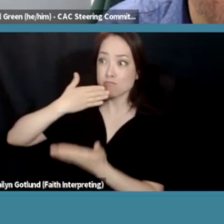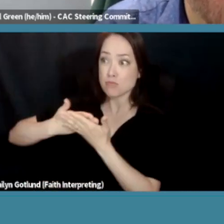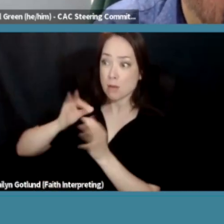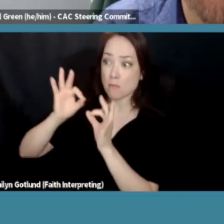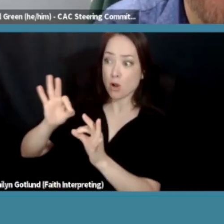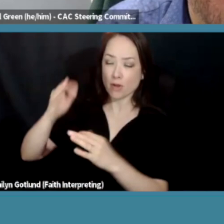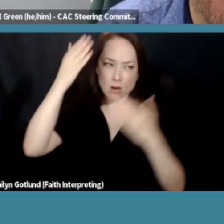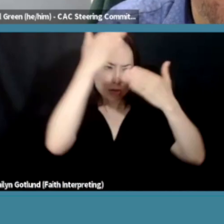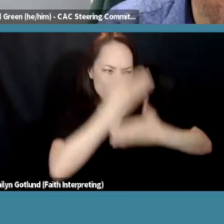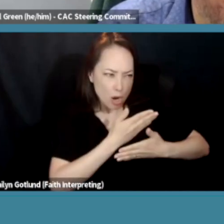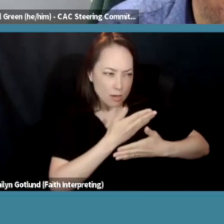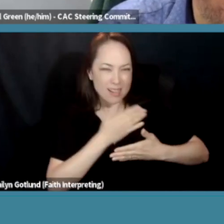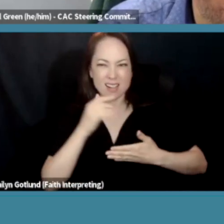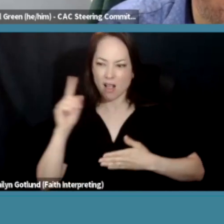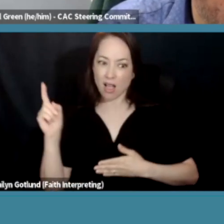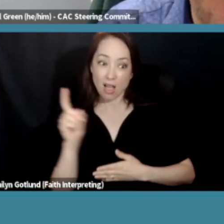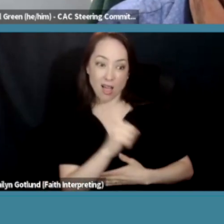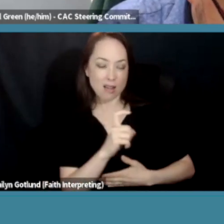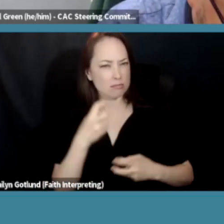can mean a real barrier for some folks.